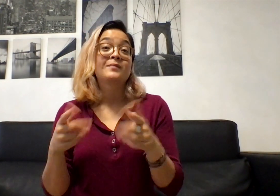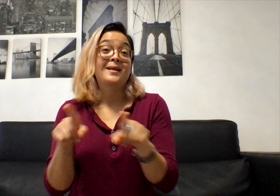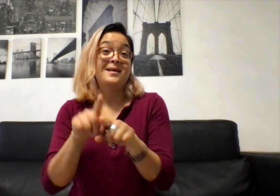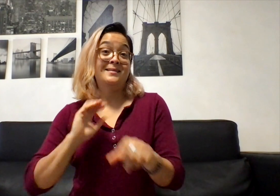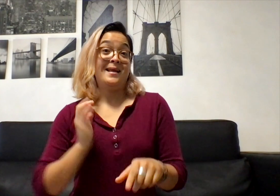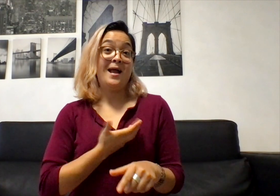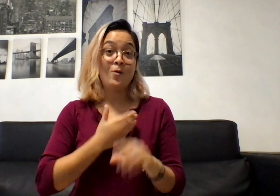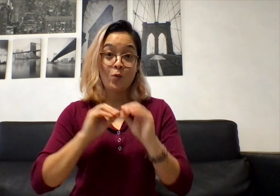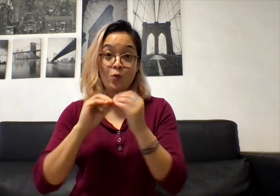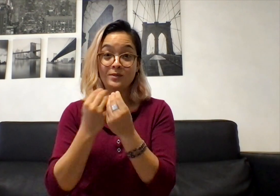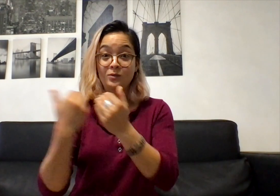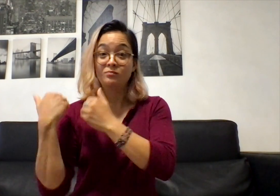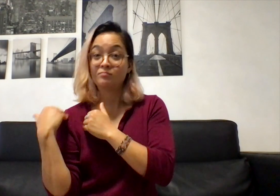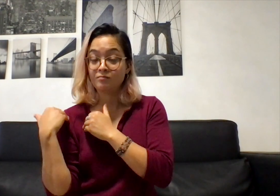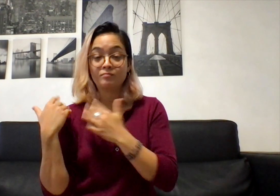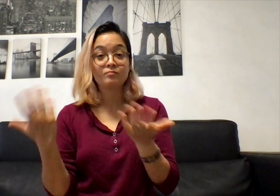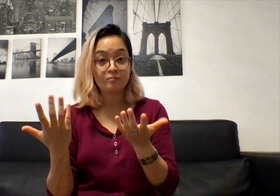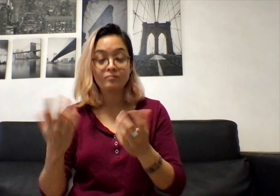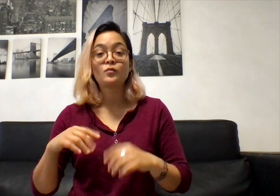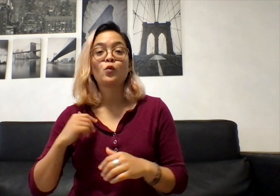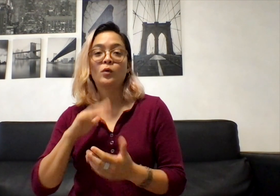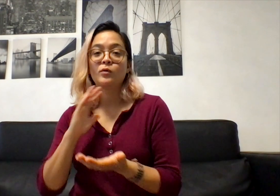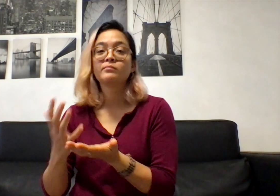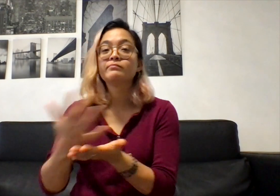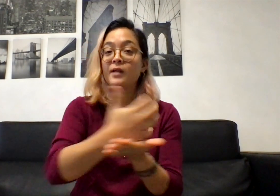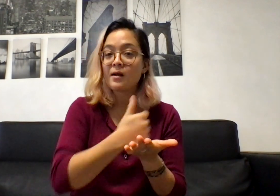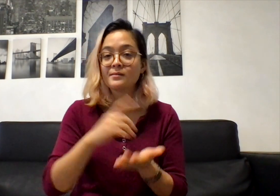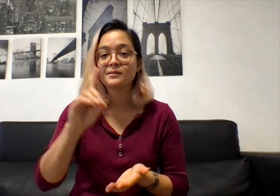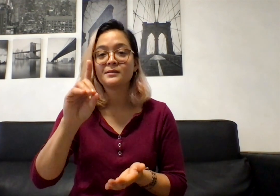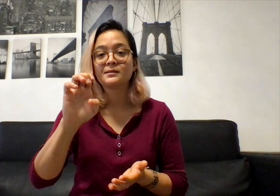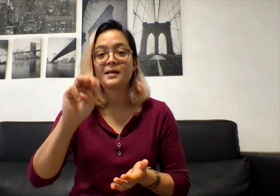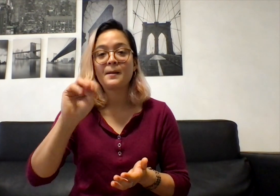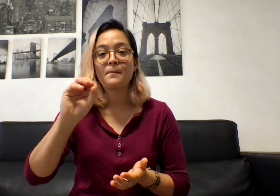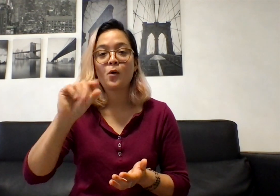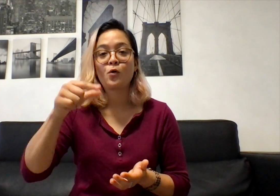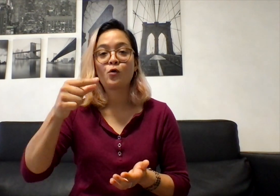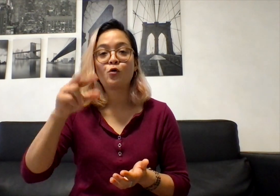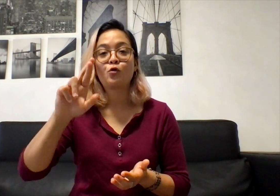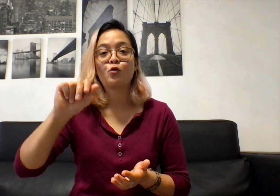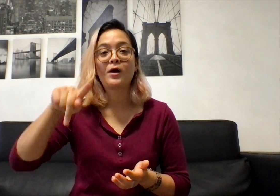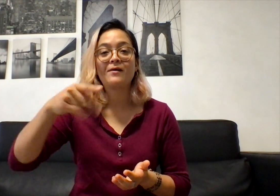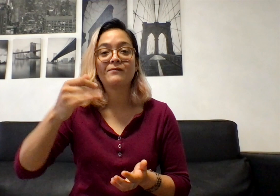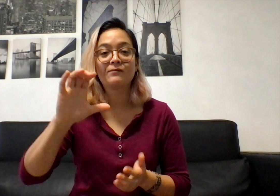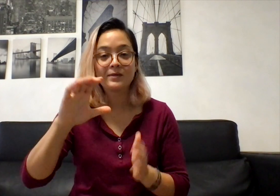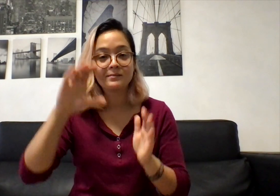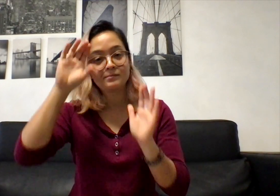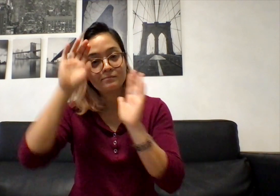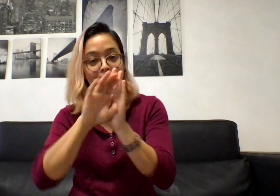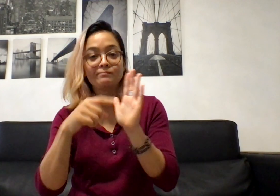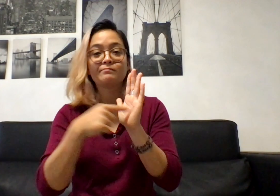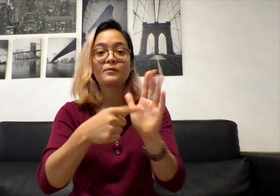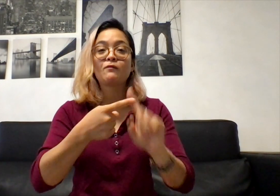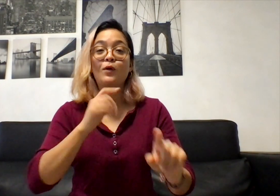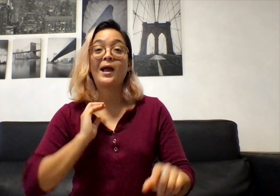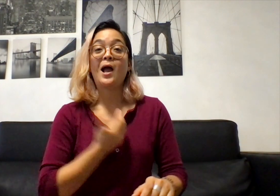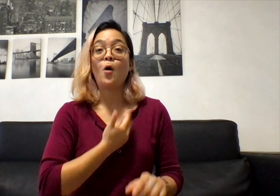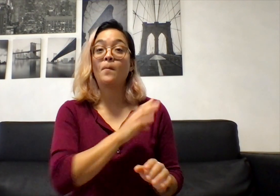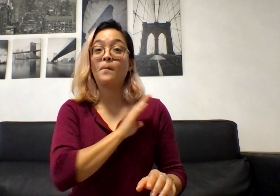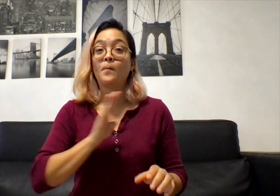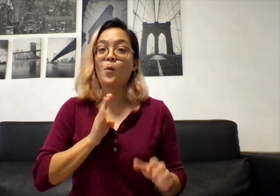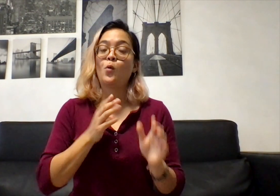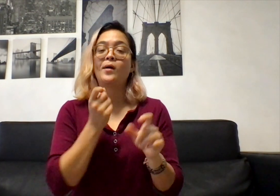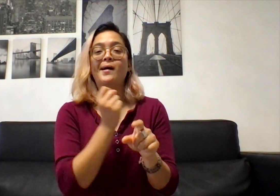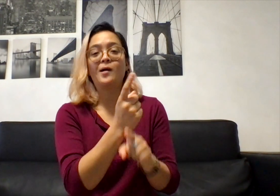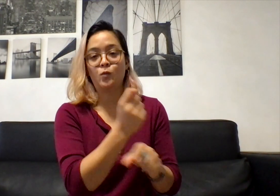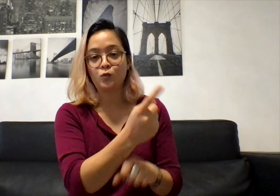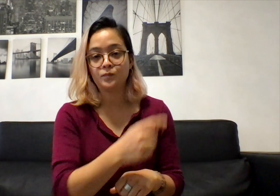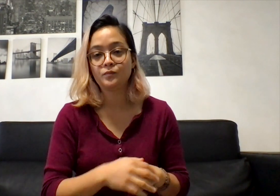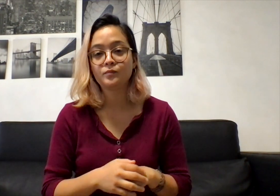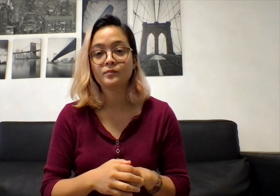Also, a part of organizational accountability, we will be collecting demographic information on our board members to be reported on an annual basis.